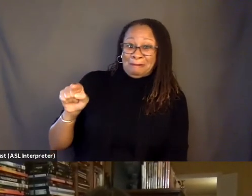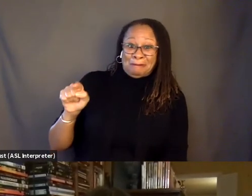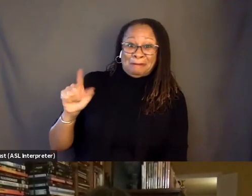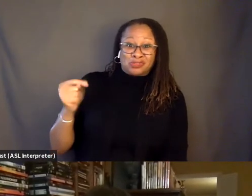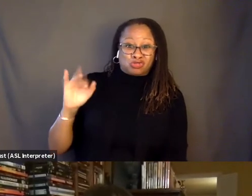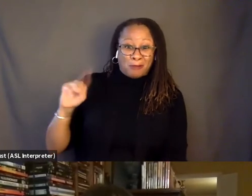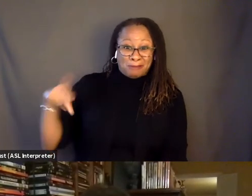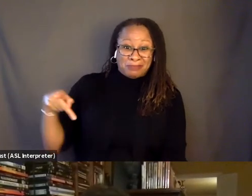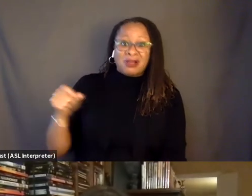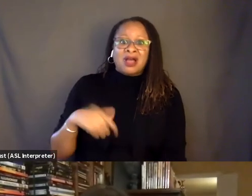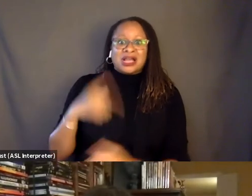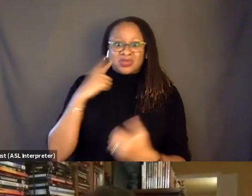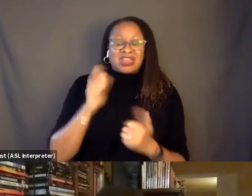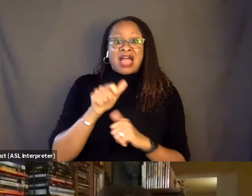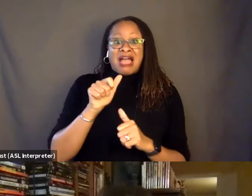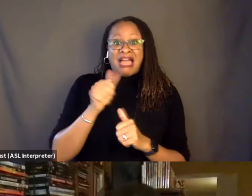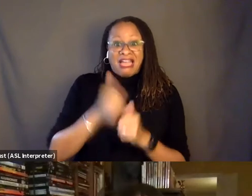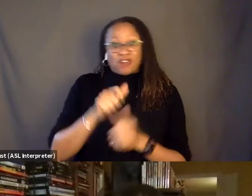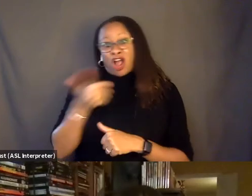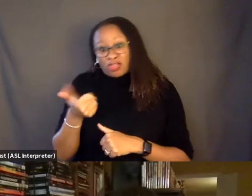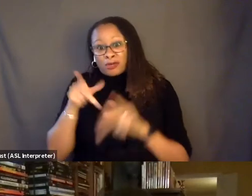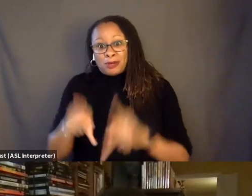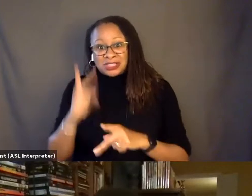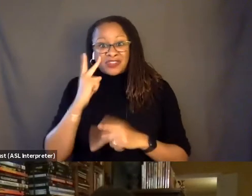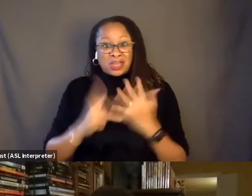it's every other person that you see in the streets, so that is troubling.